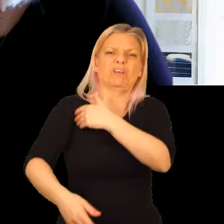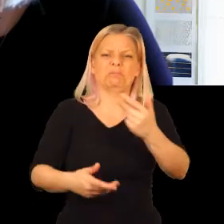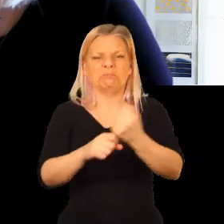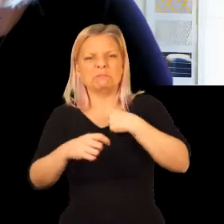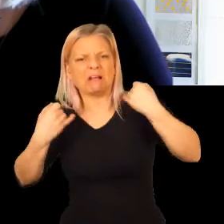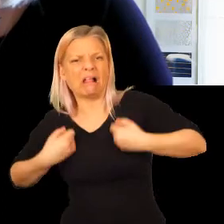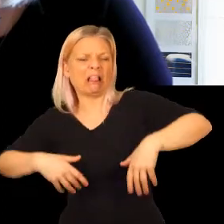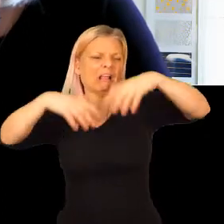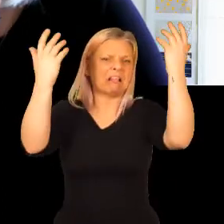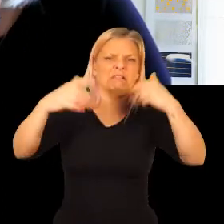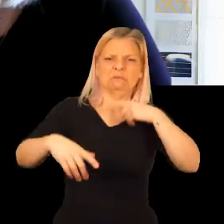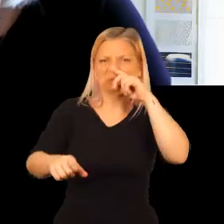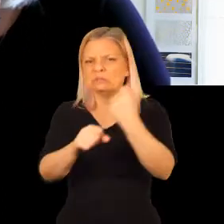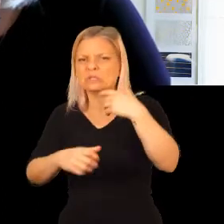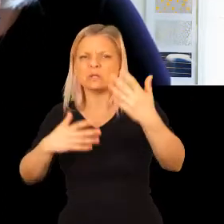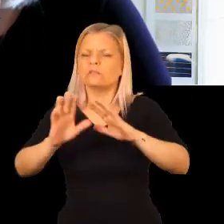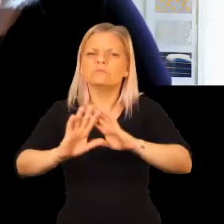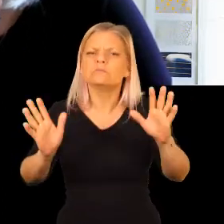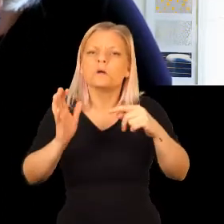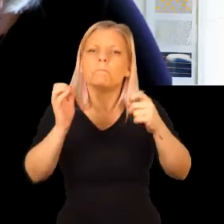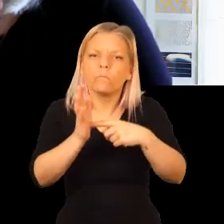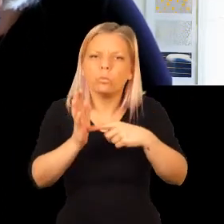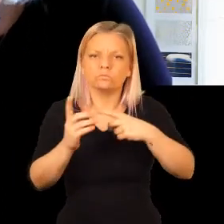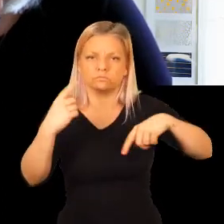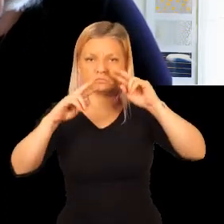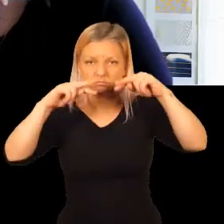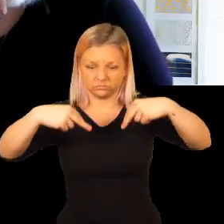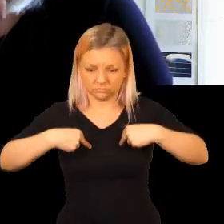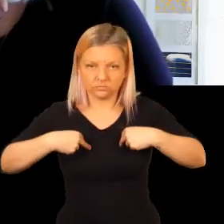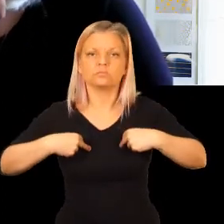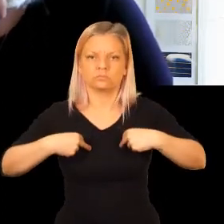it is and it's making us l but actually what we're going to do about it and that to me is